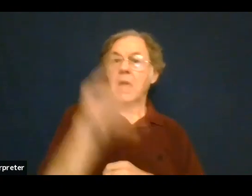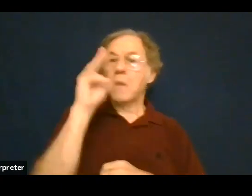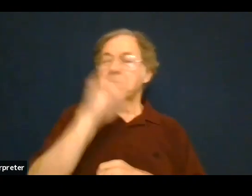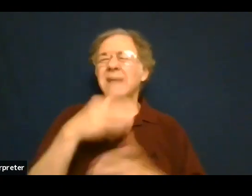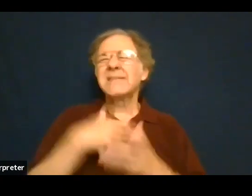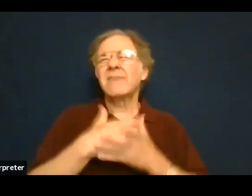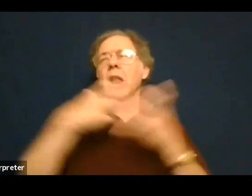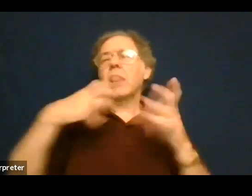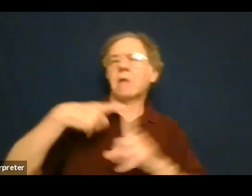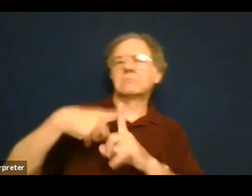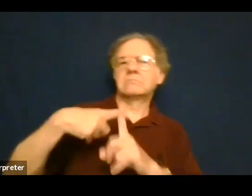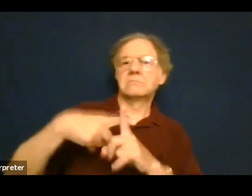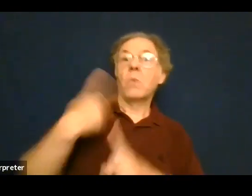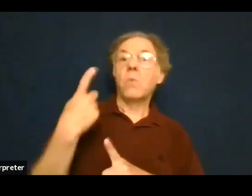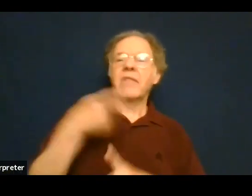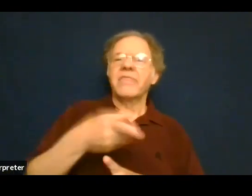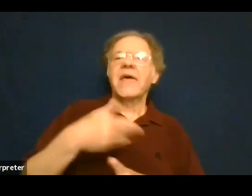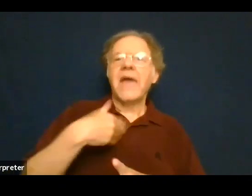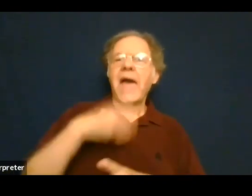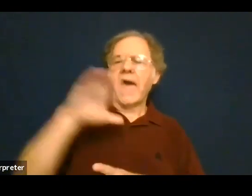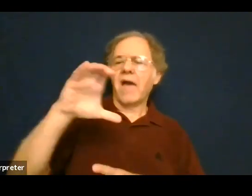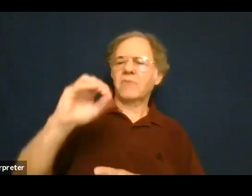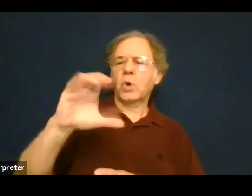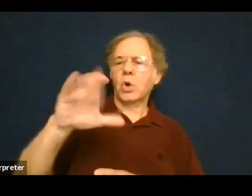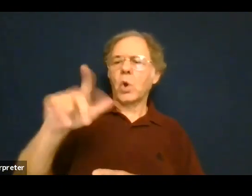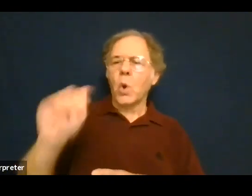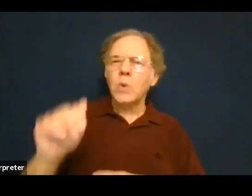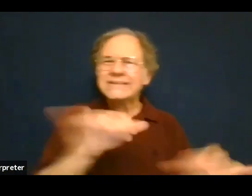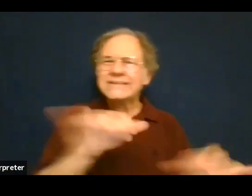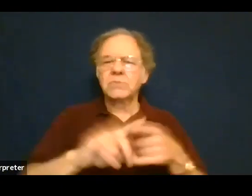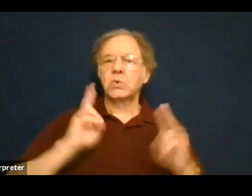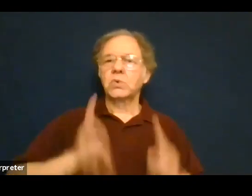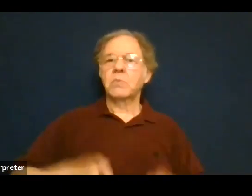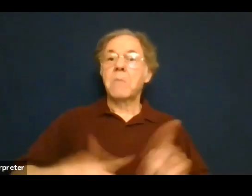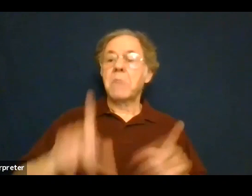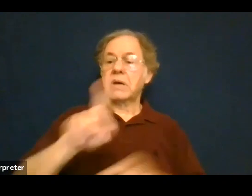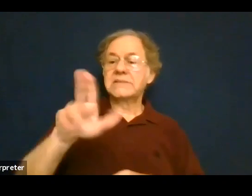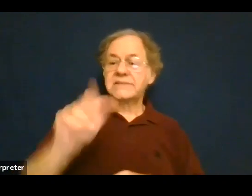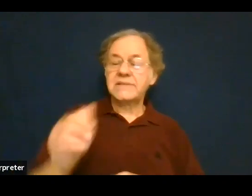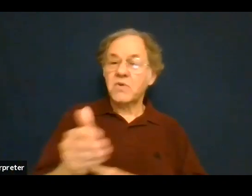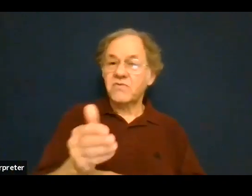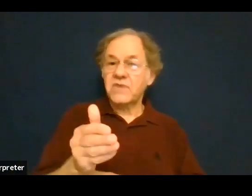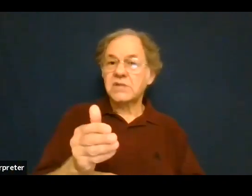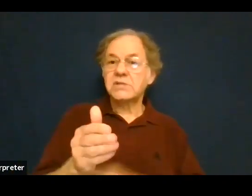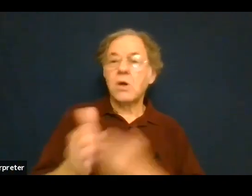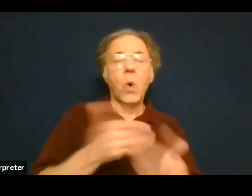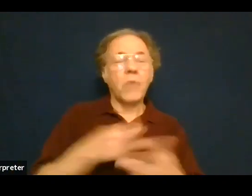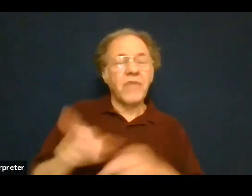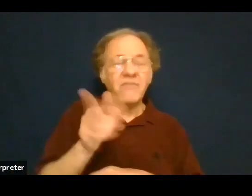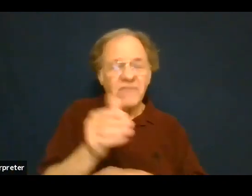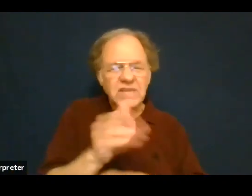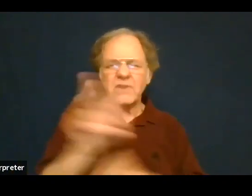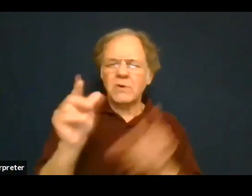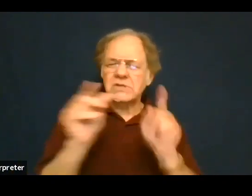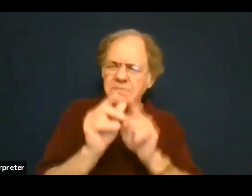is that they have a cochlea, similar to humans. But zebrafish, although a fish, and very small, does have some advantages, particularly